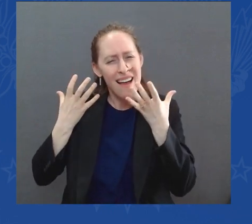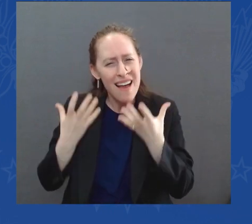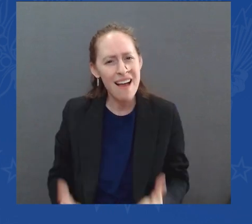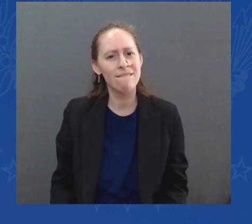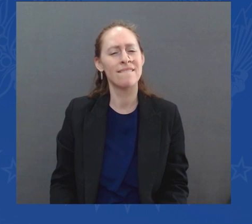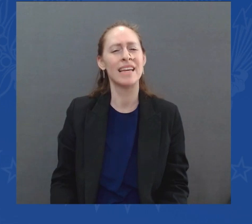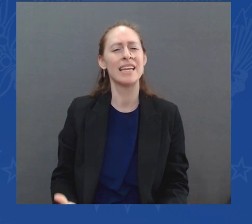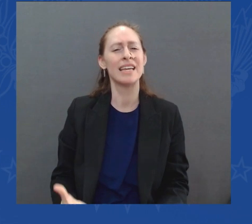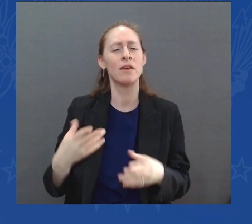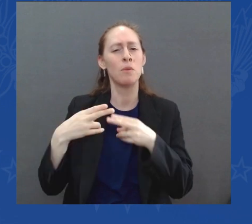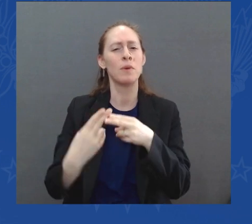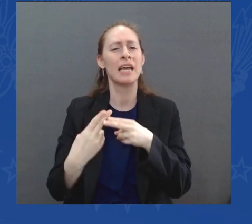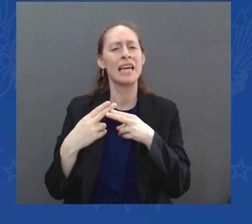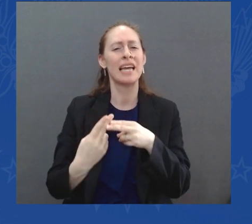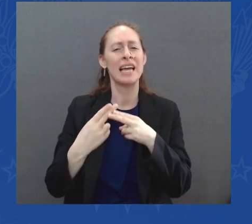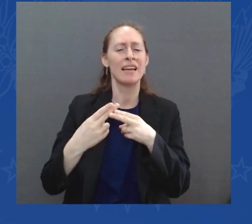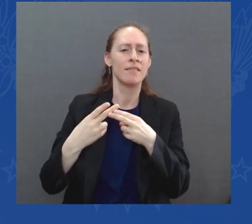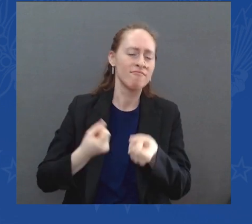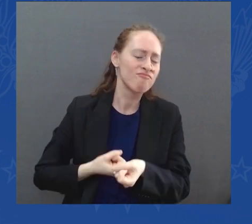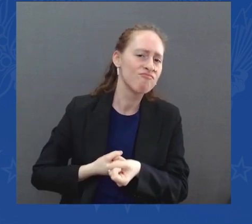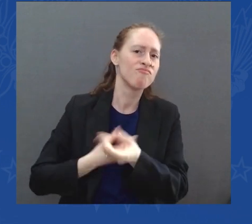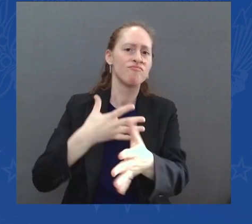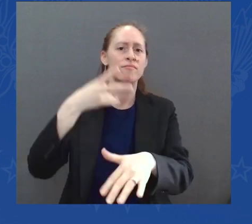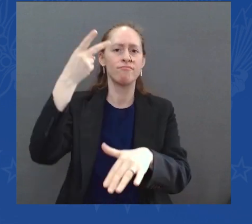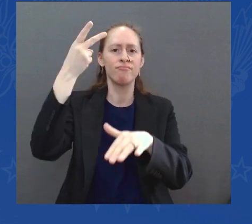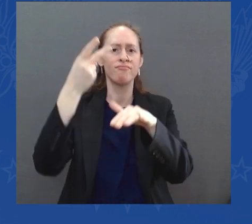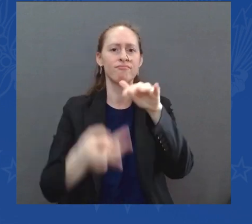so that his funeral in Chicago could be an open casket.